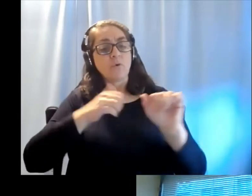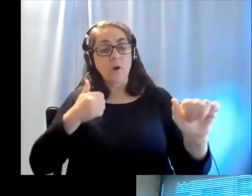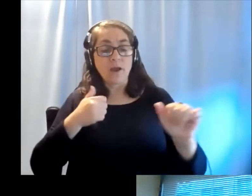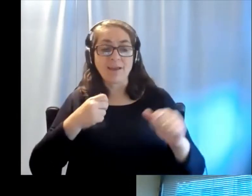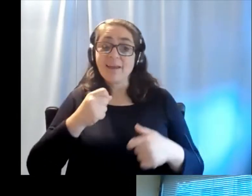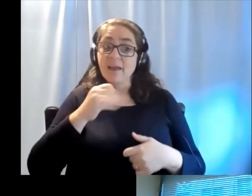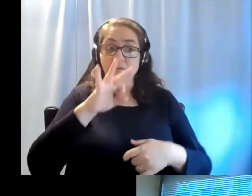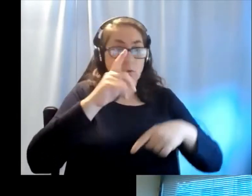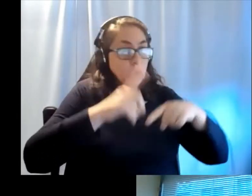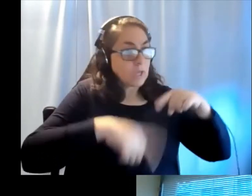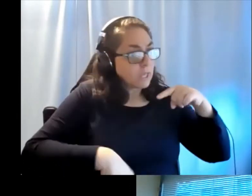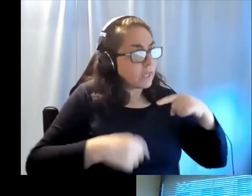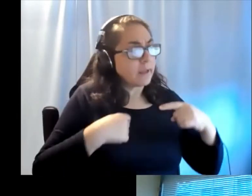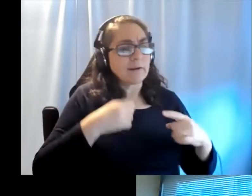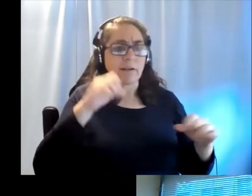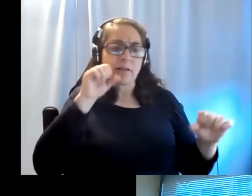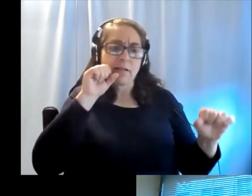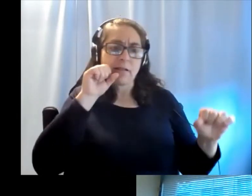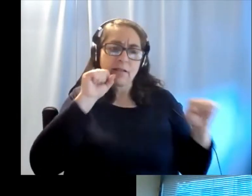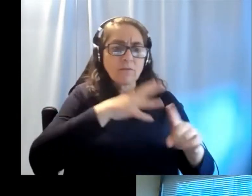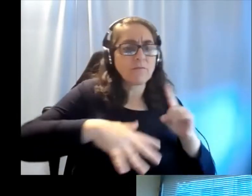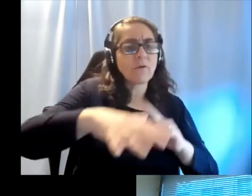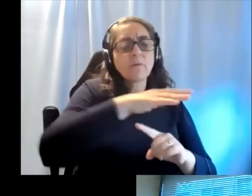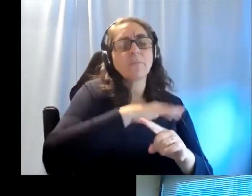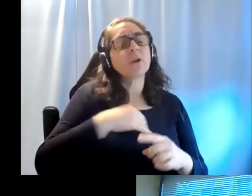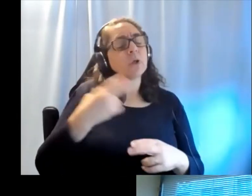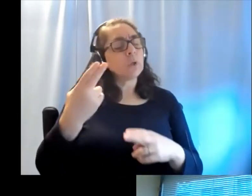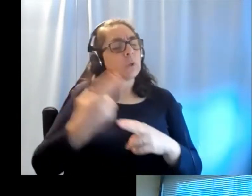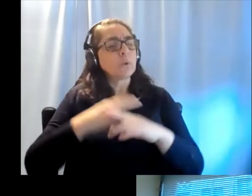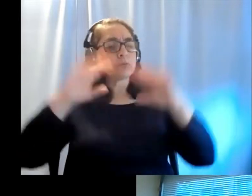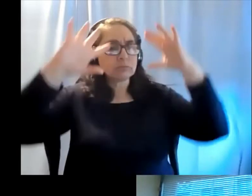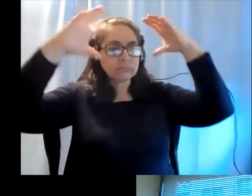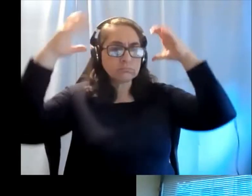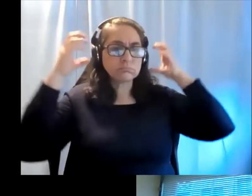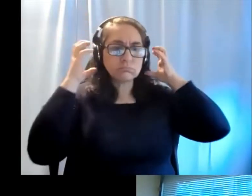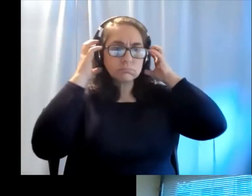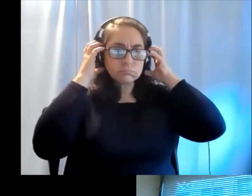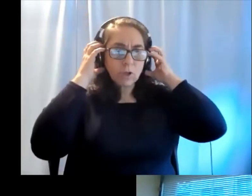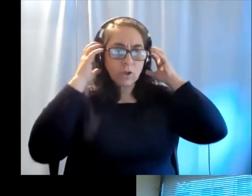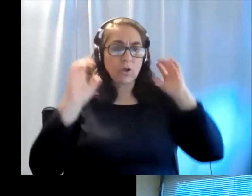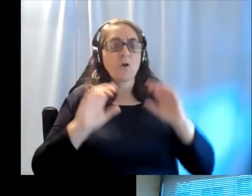and that would be through ear plugs or noise cancelling headsets.